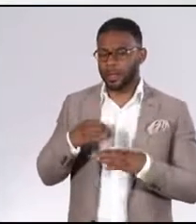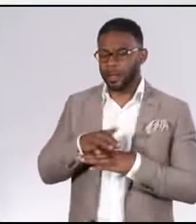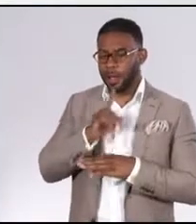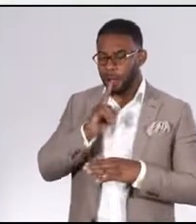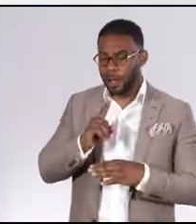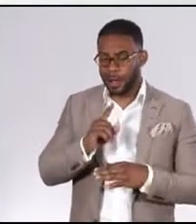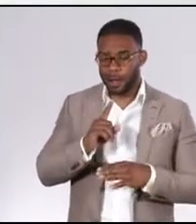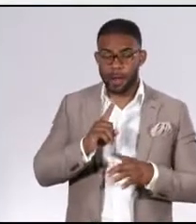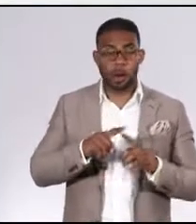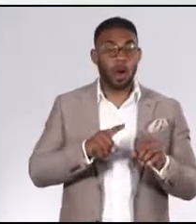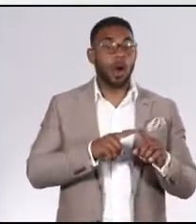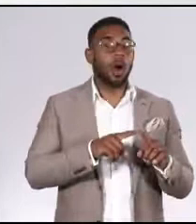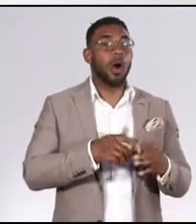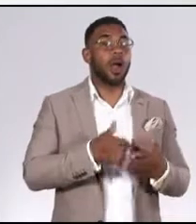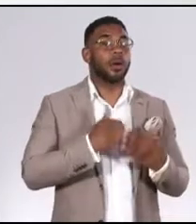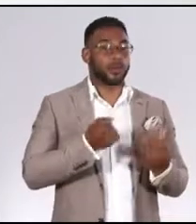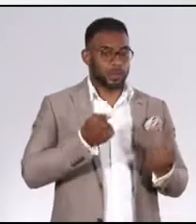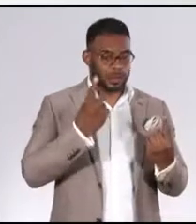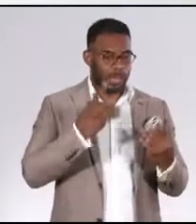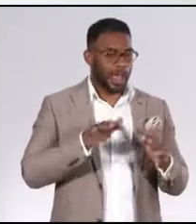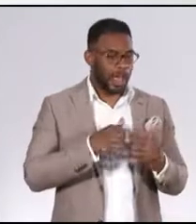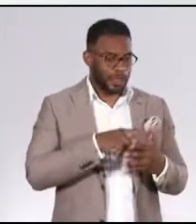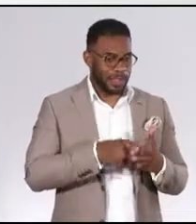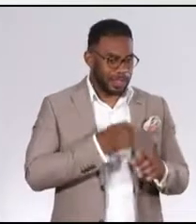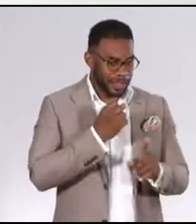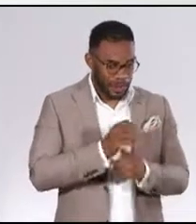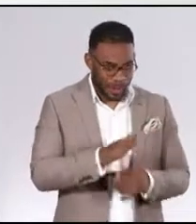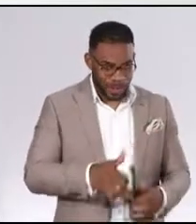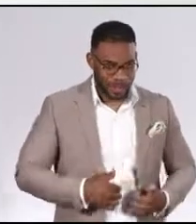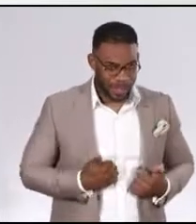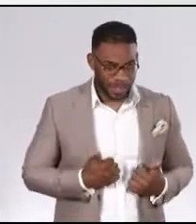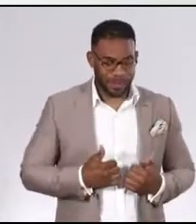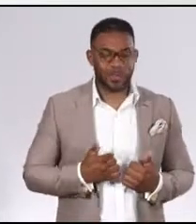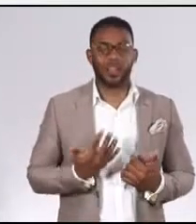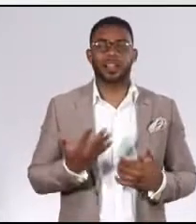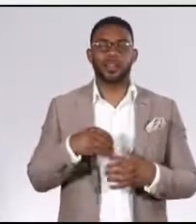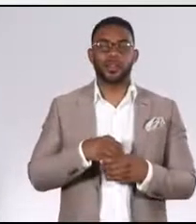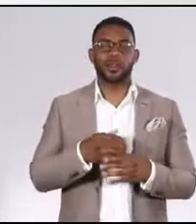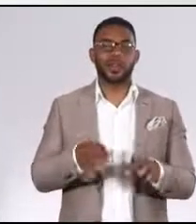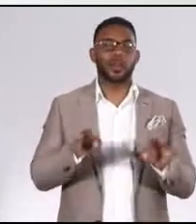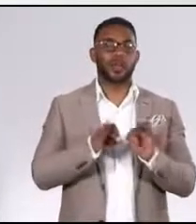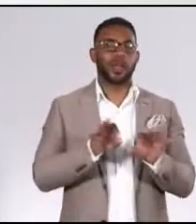but also help us understand how they impact your life, including important activities in your life,